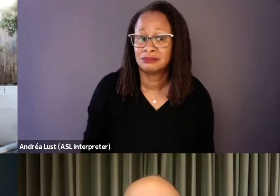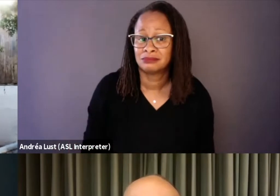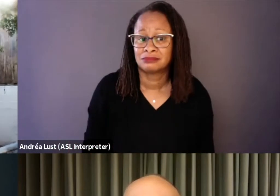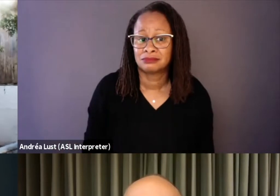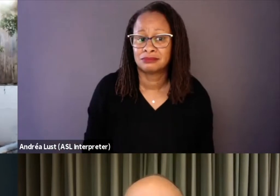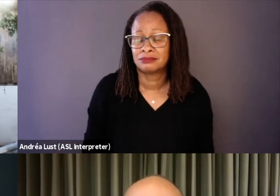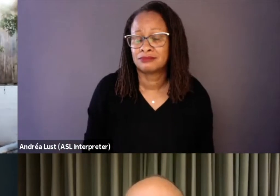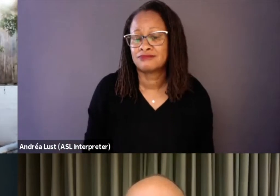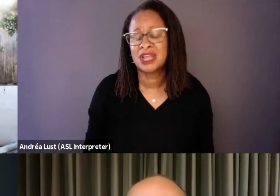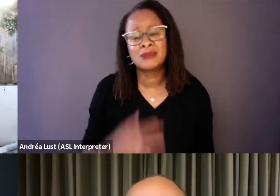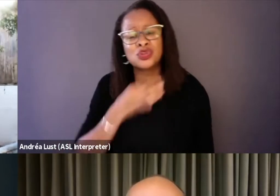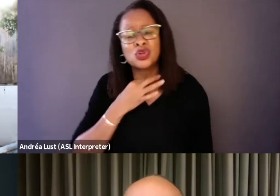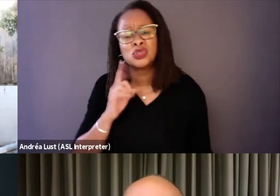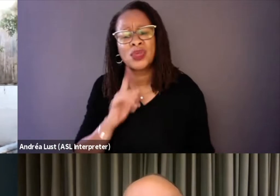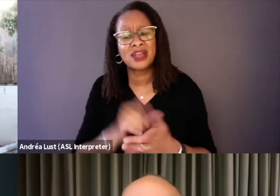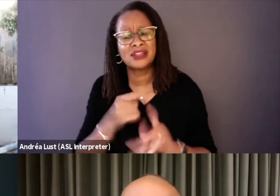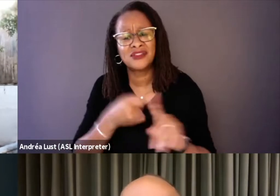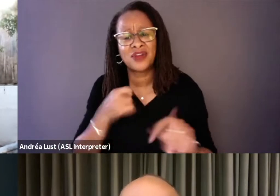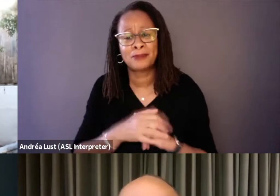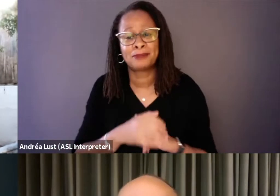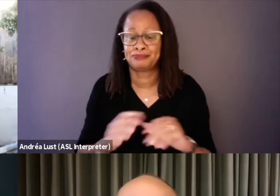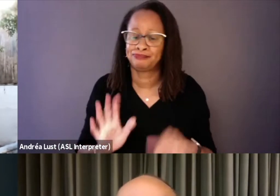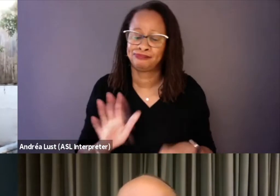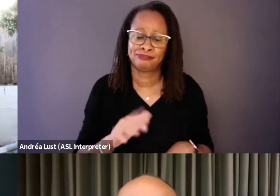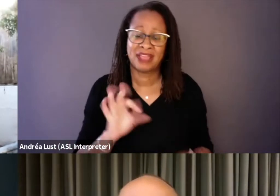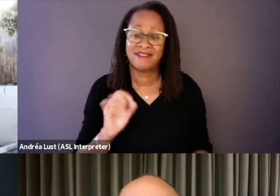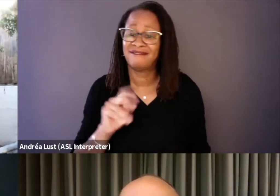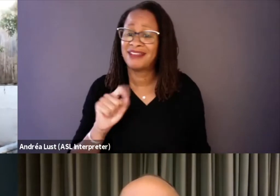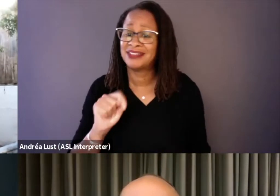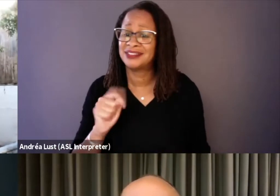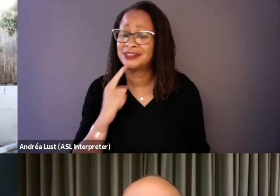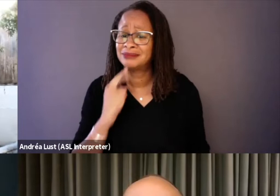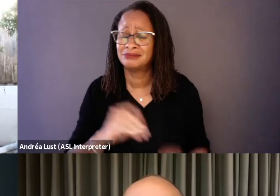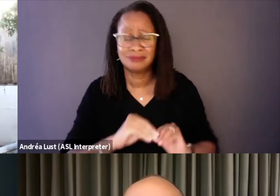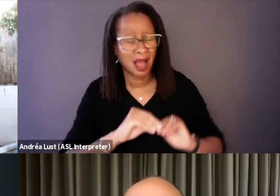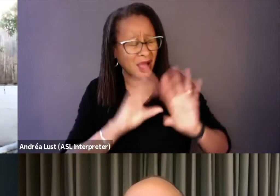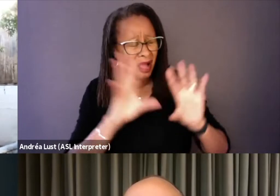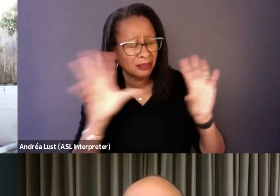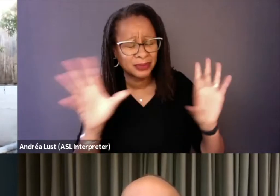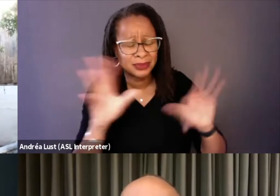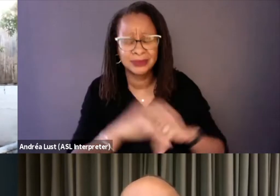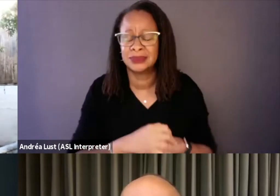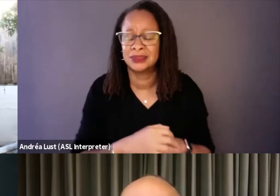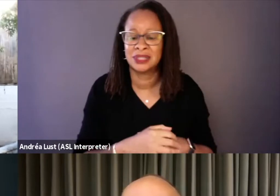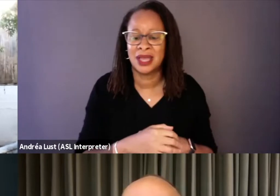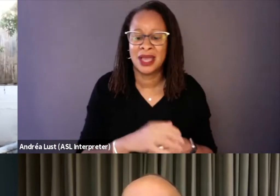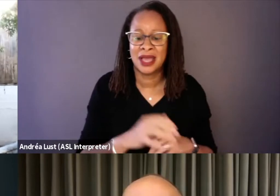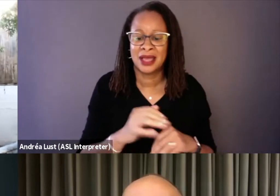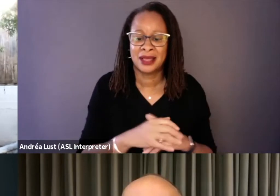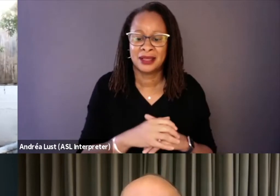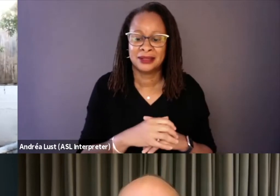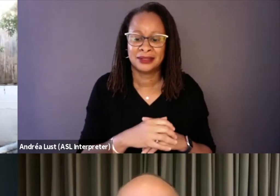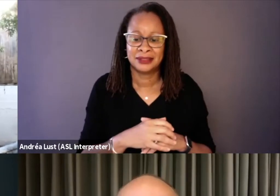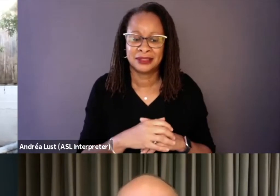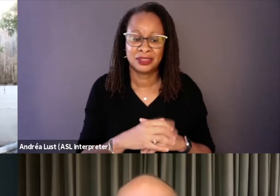Well, and I think this is what made the film. So when Chris came up with the idea to make the film,